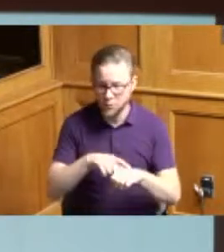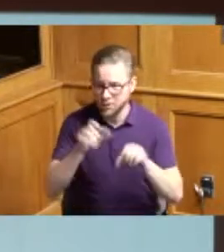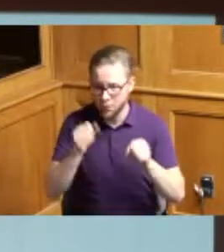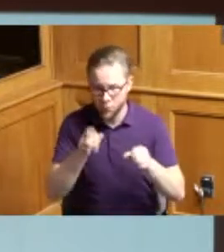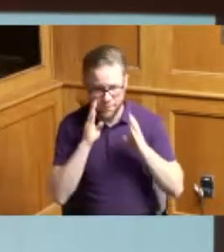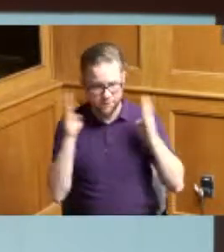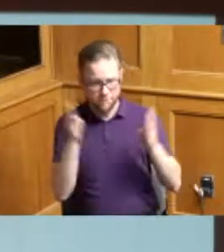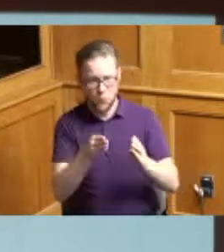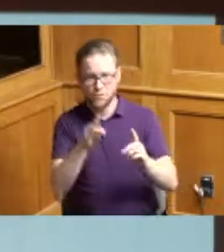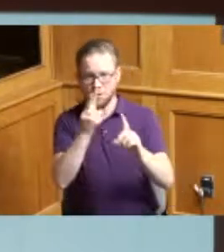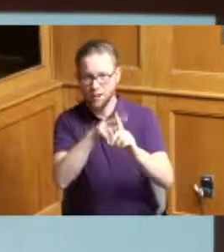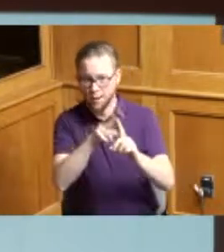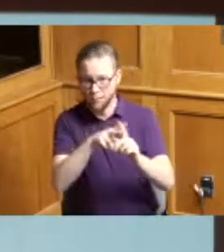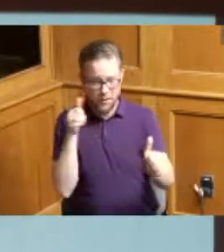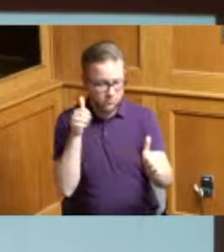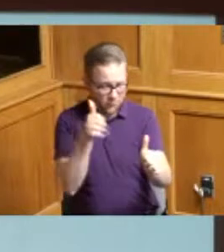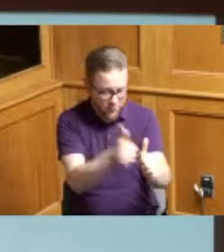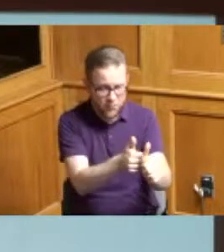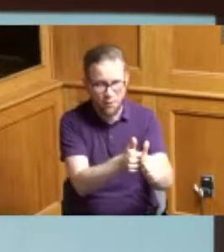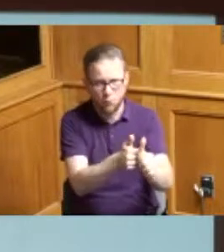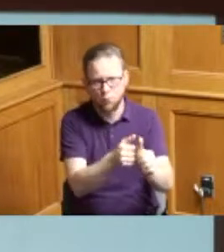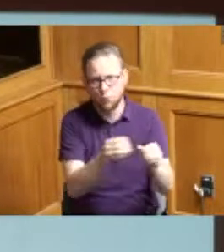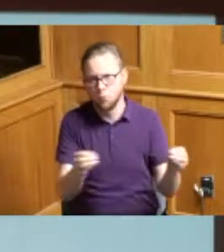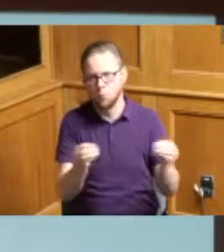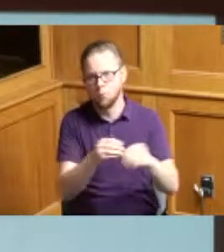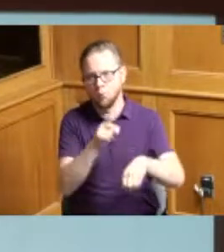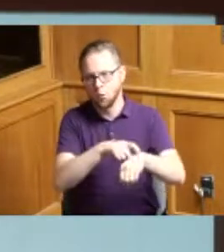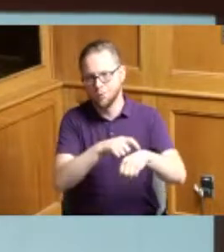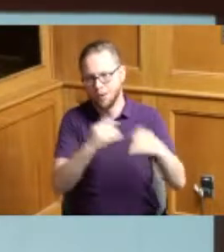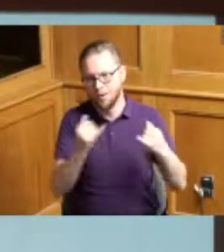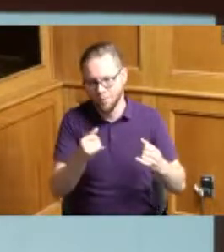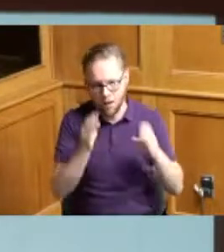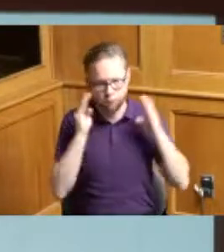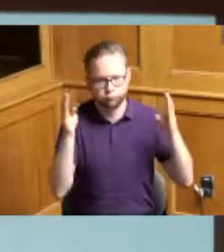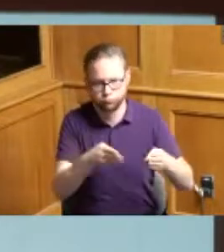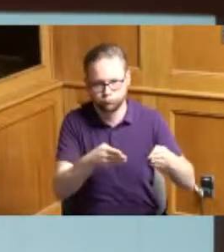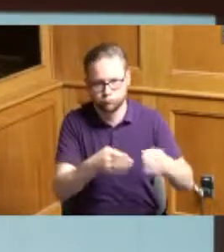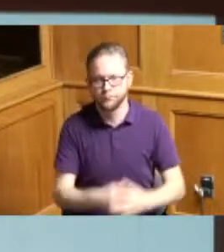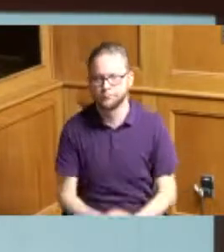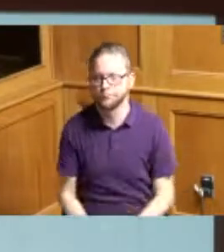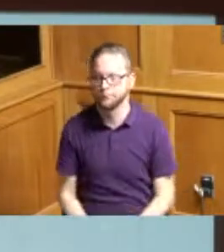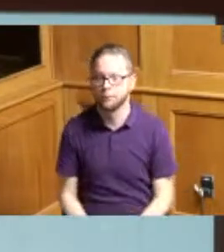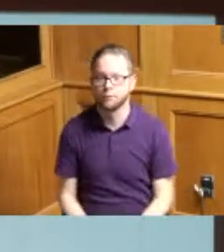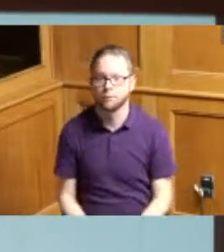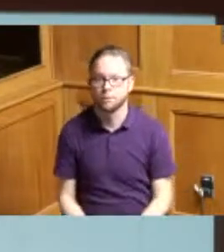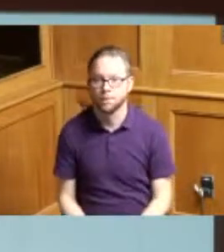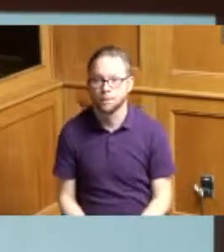on an ongoing basis and other things including staff incentives to increase productivity